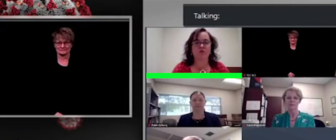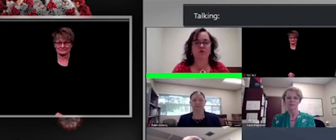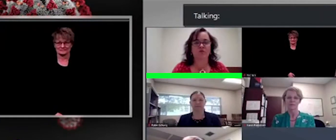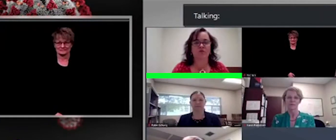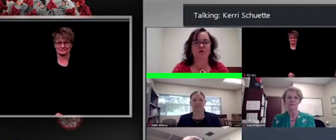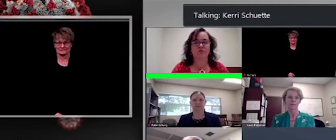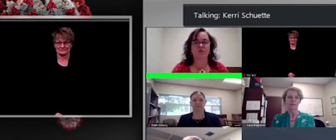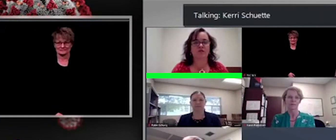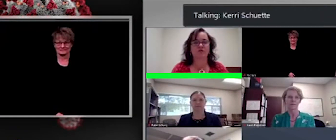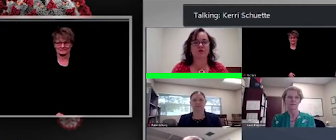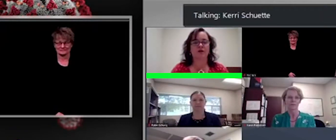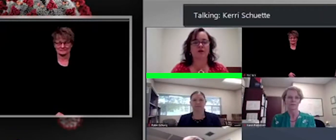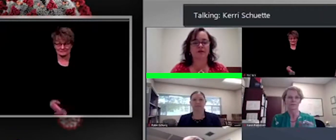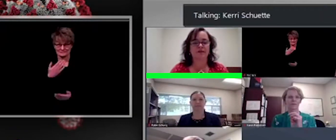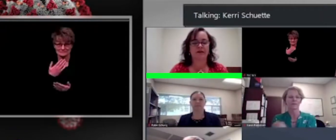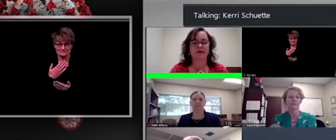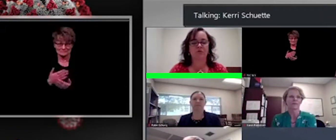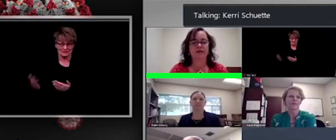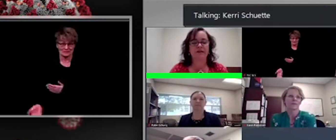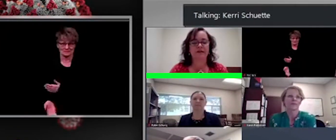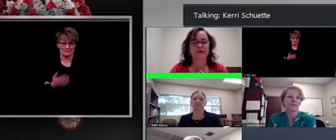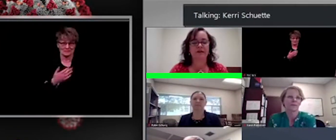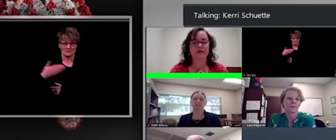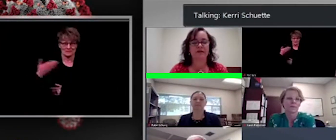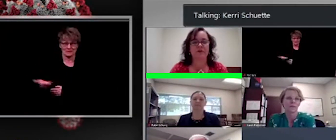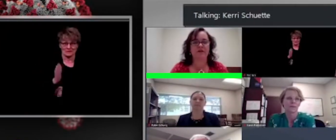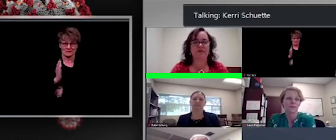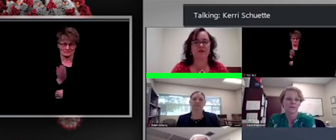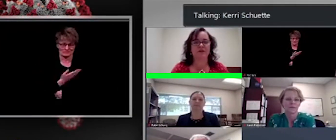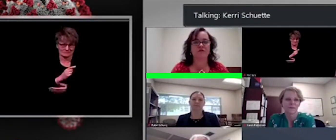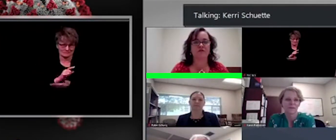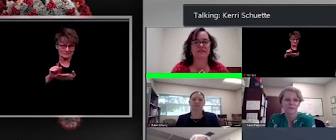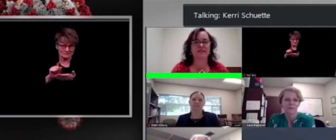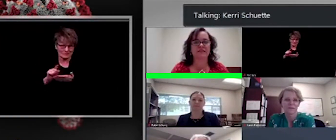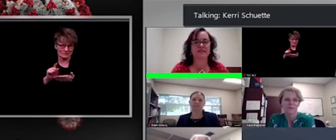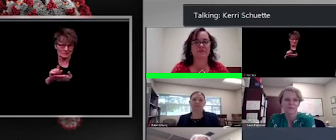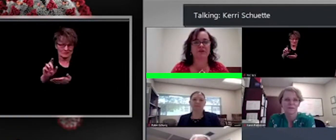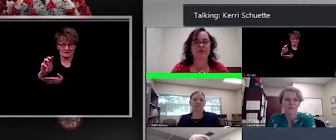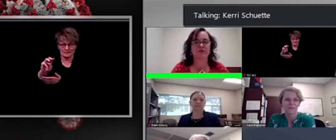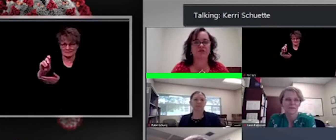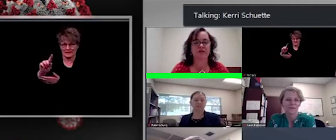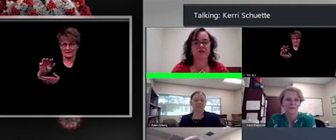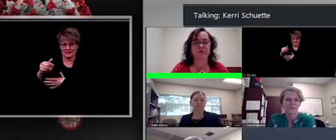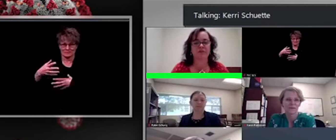Good morning, welcome to our weekly media briefing for COVID-19 I'm Kerri Schuette.